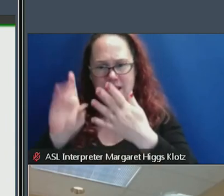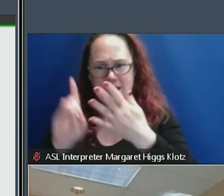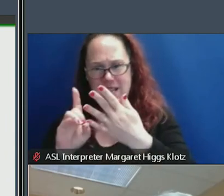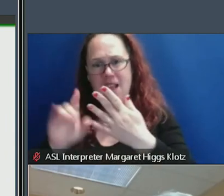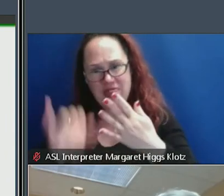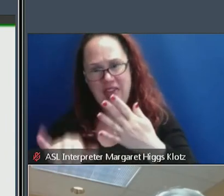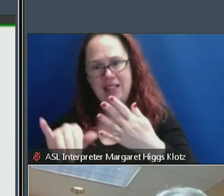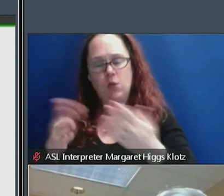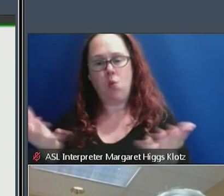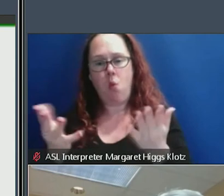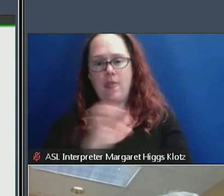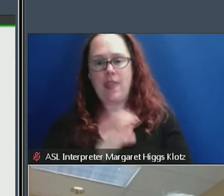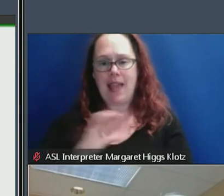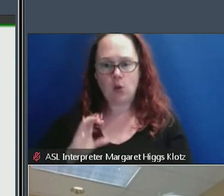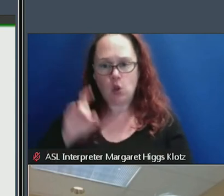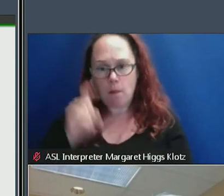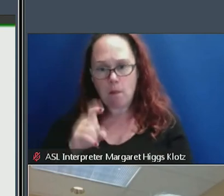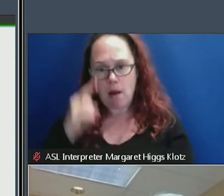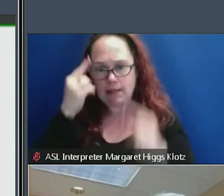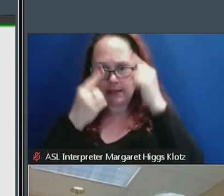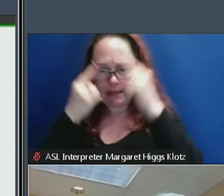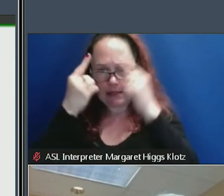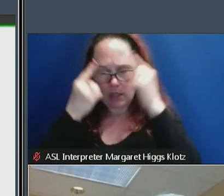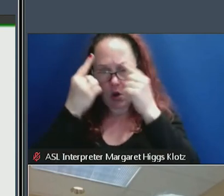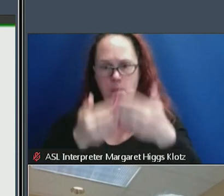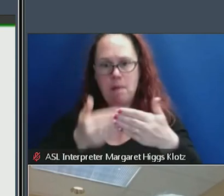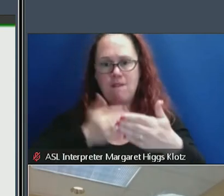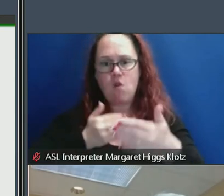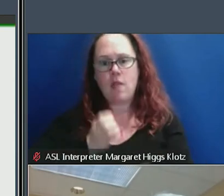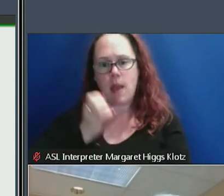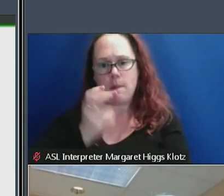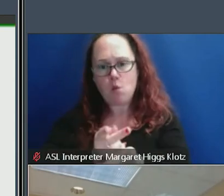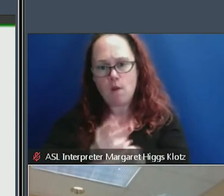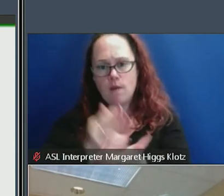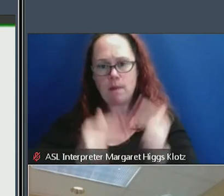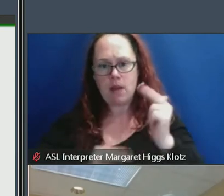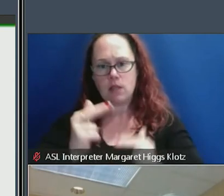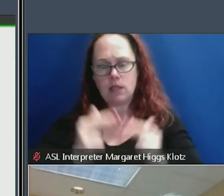consider when approving this building. And I respectfully suggest that sister,